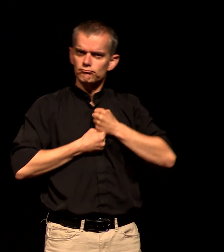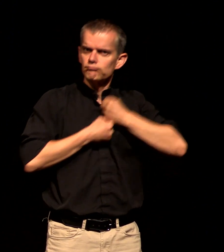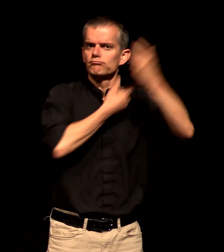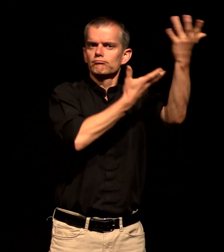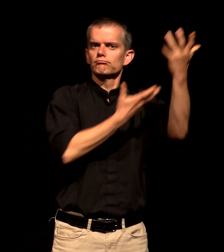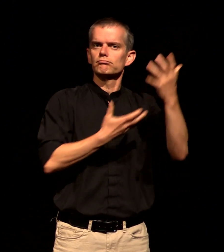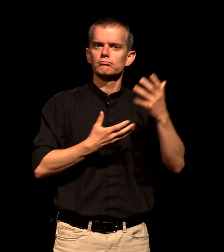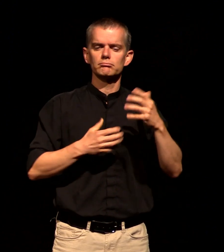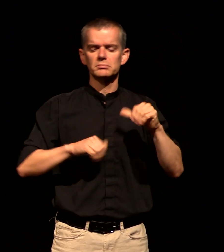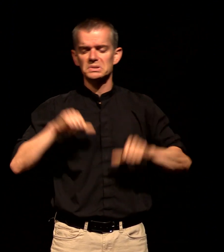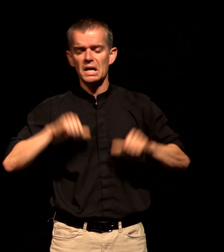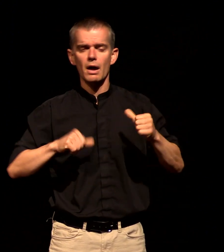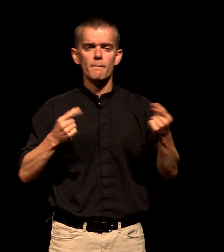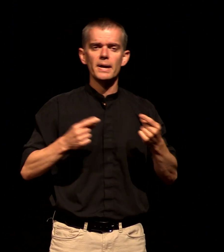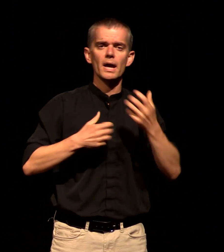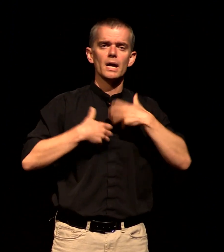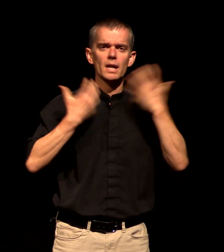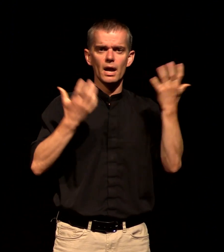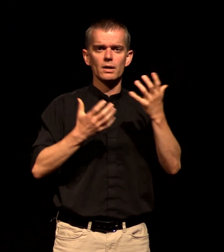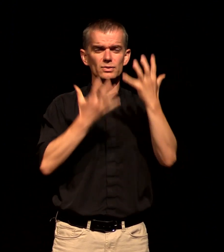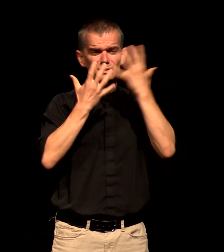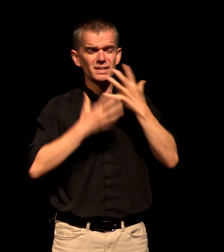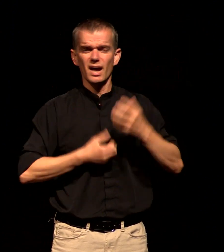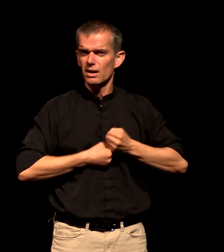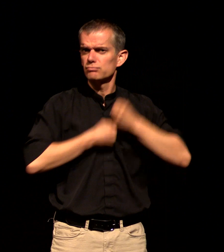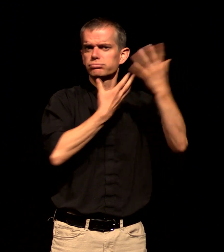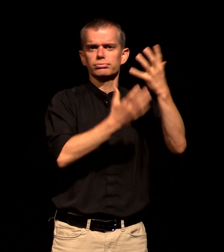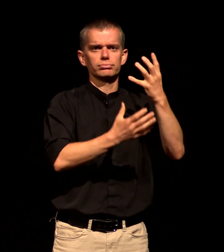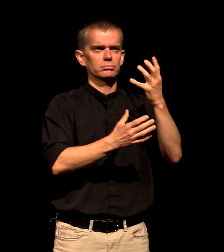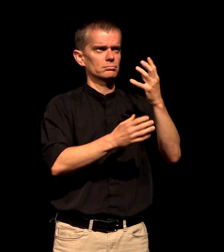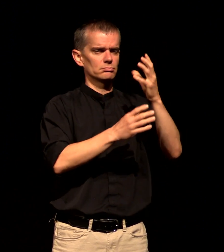and anger in the presence of God. We turn the corner towards